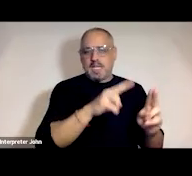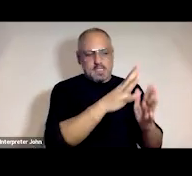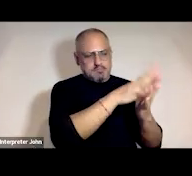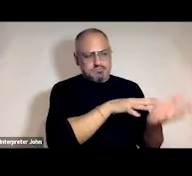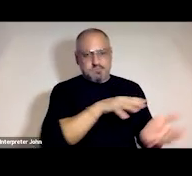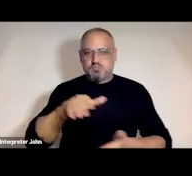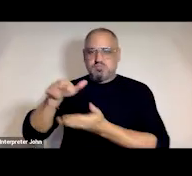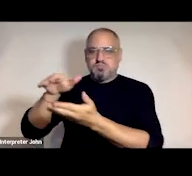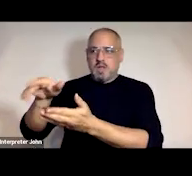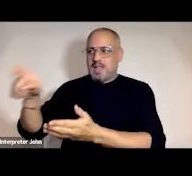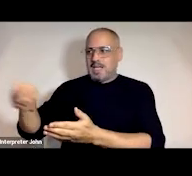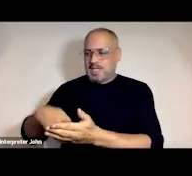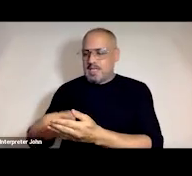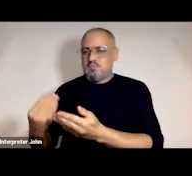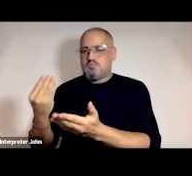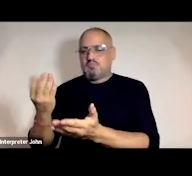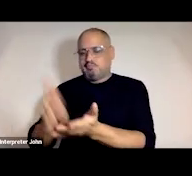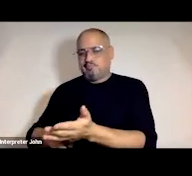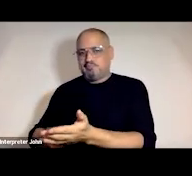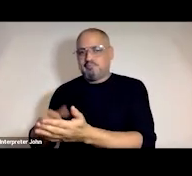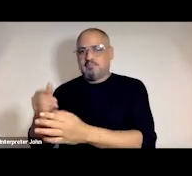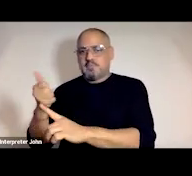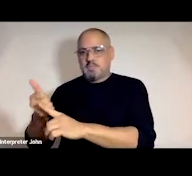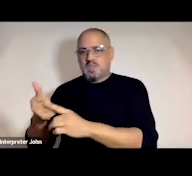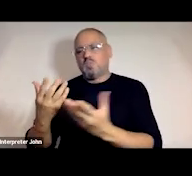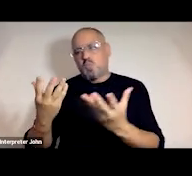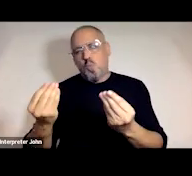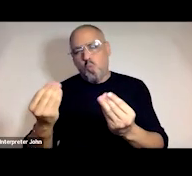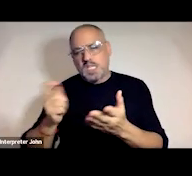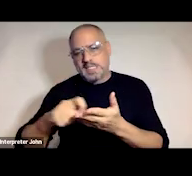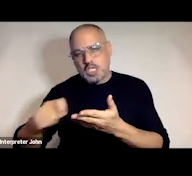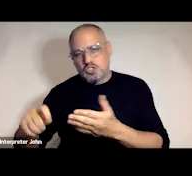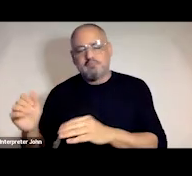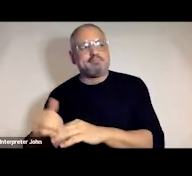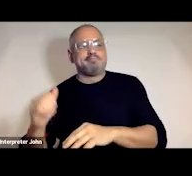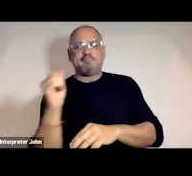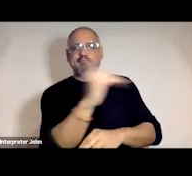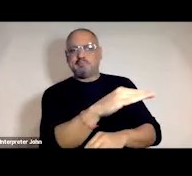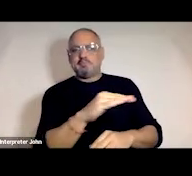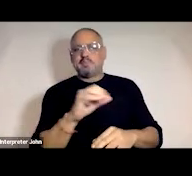They're going to need to provide their wet signature and send it back to Social Security.